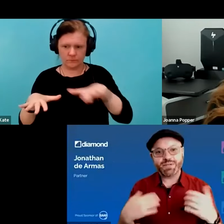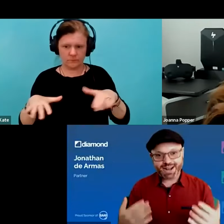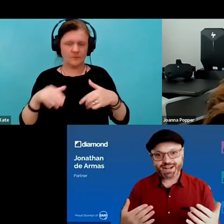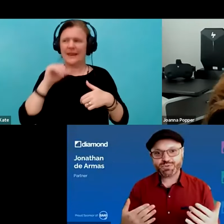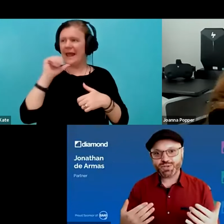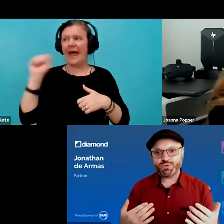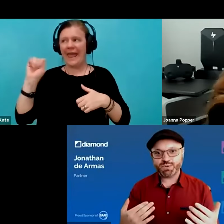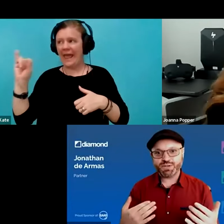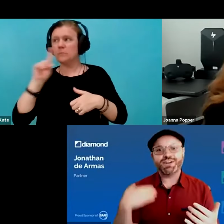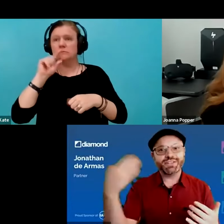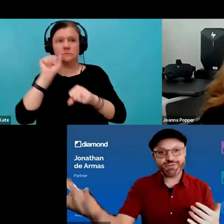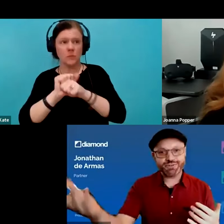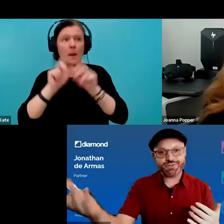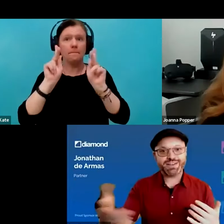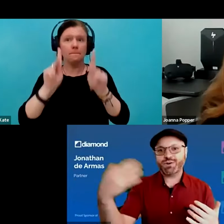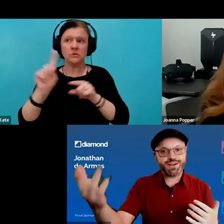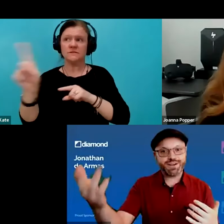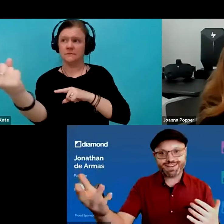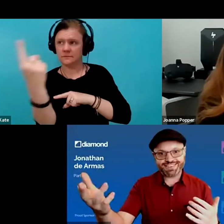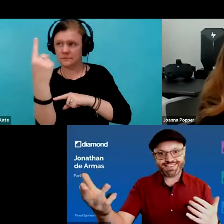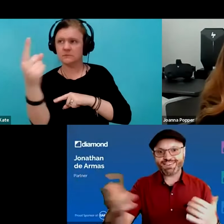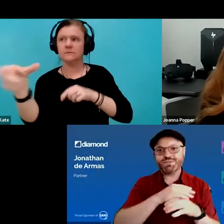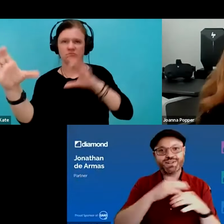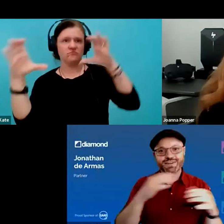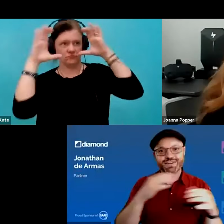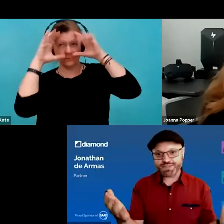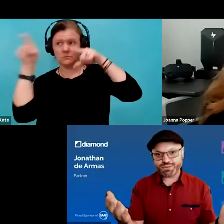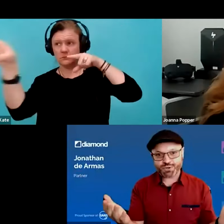but an actual human on the other side, wearing a headset who's not even in your